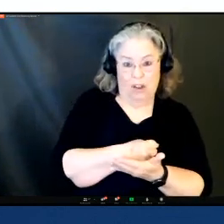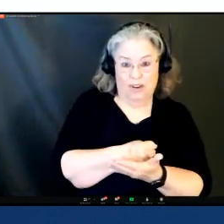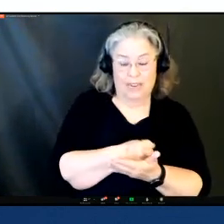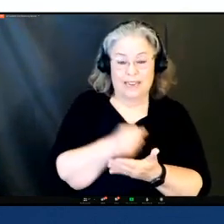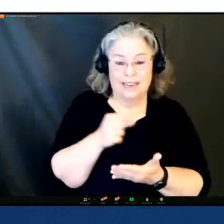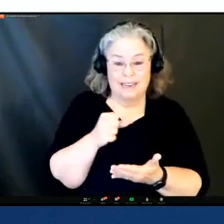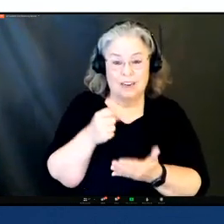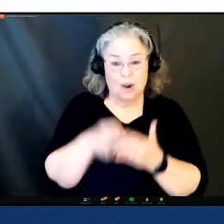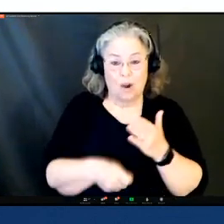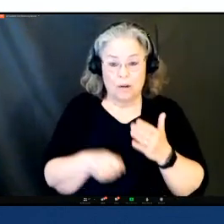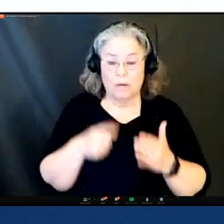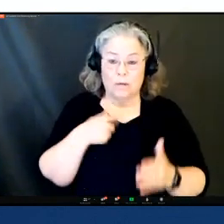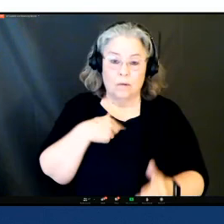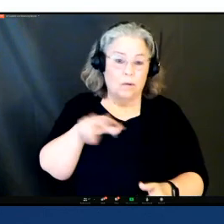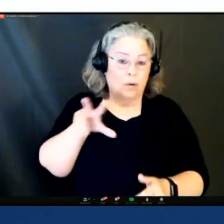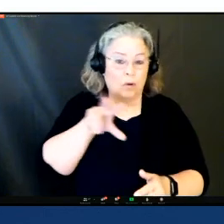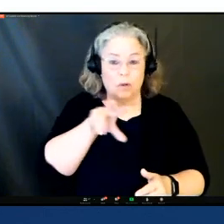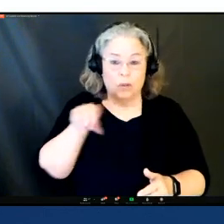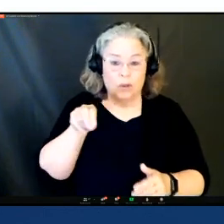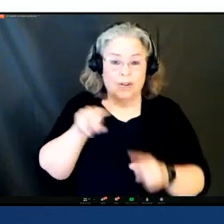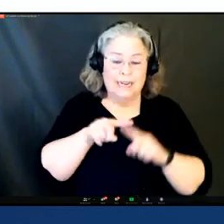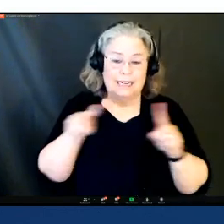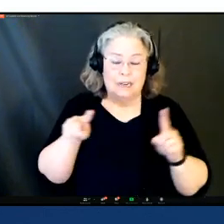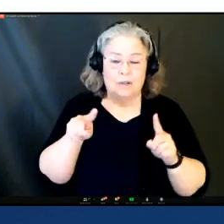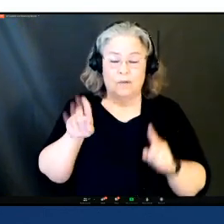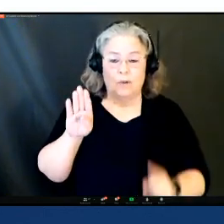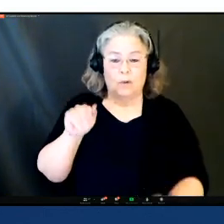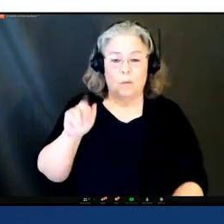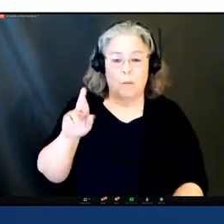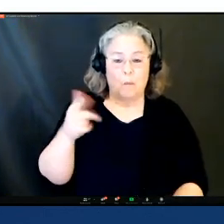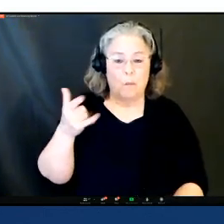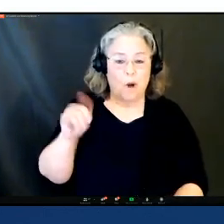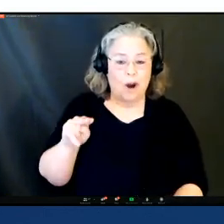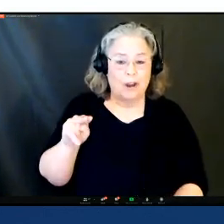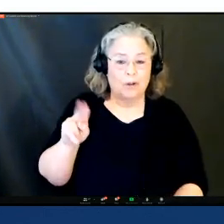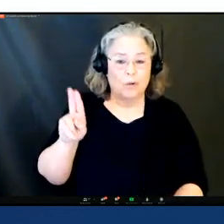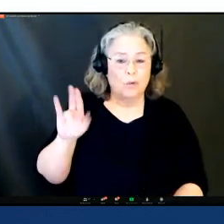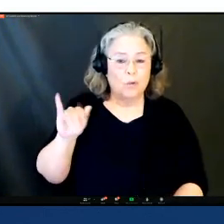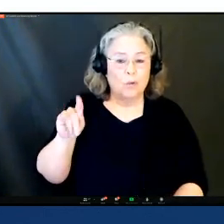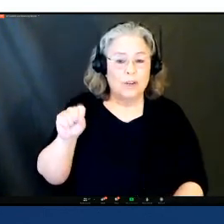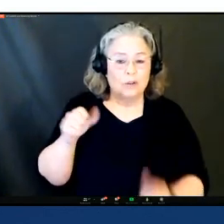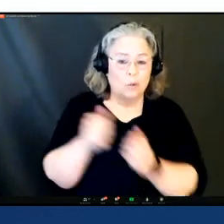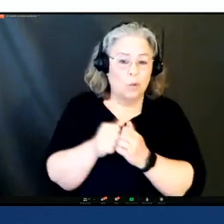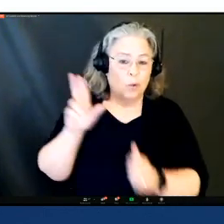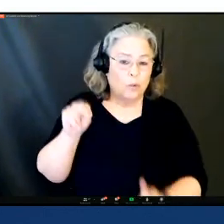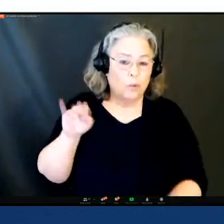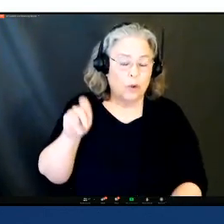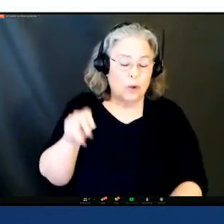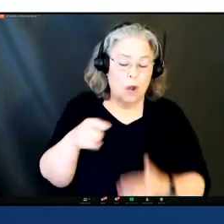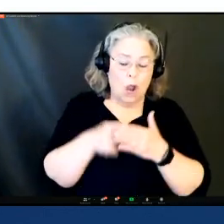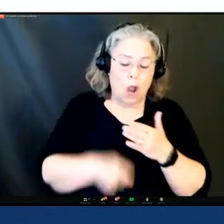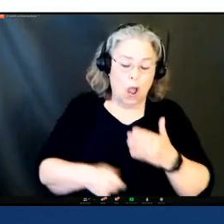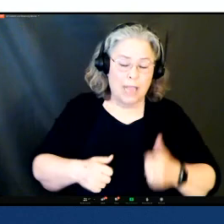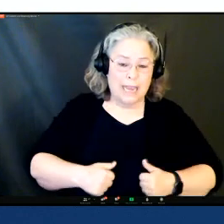County has 30 different bargaining units, and agreements with those unions determine things like the cost of living adjustment or cola